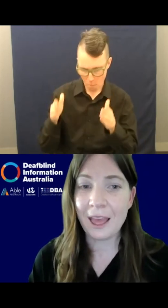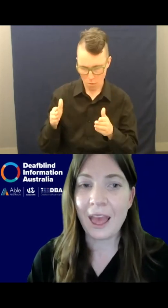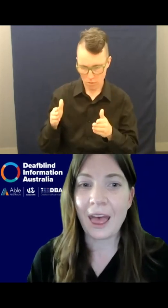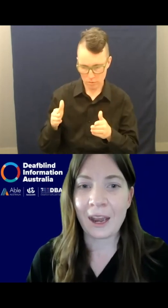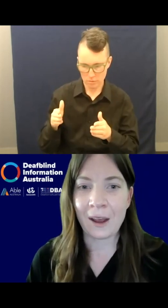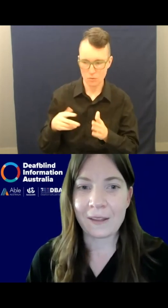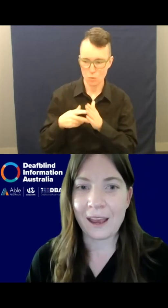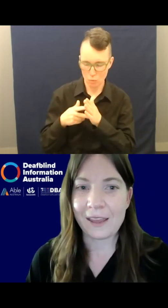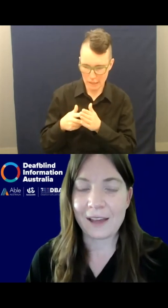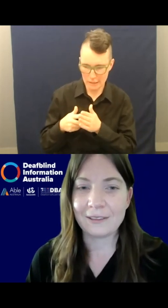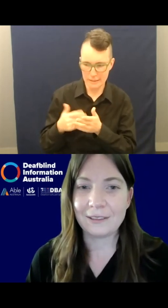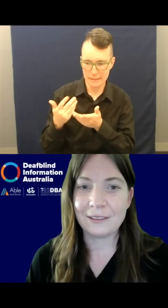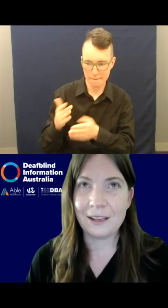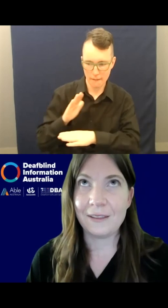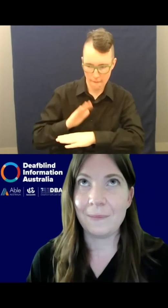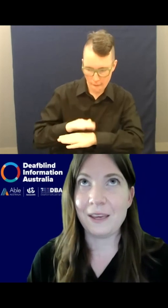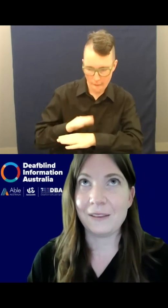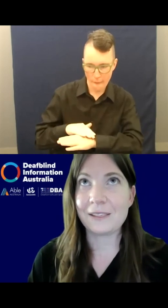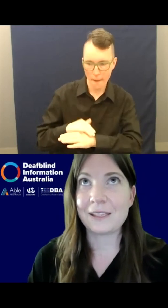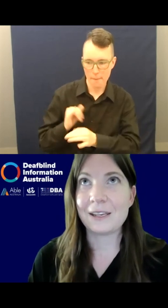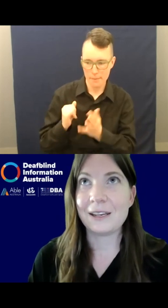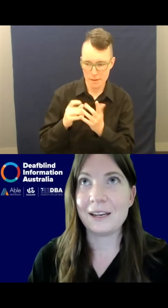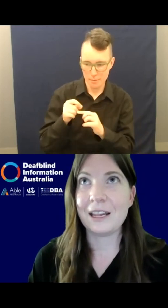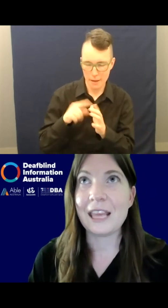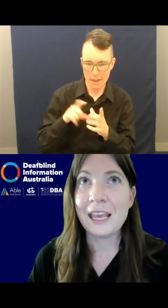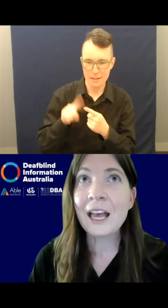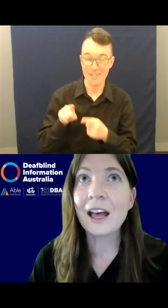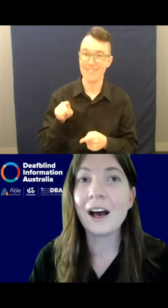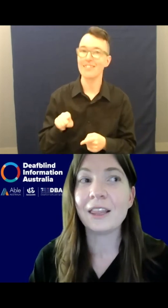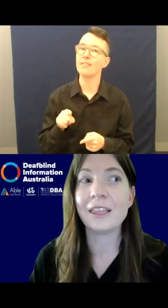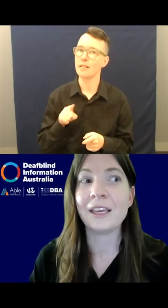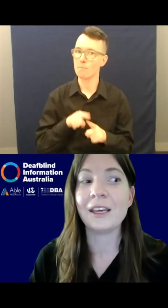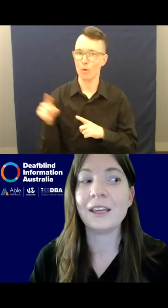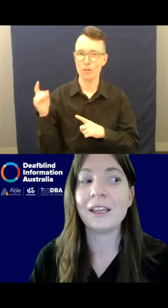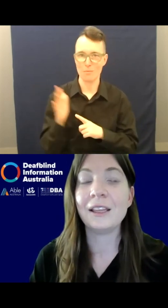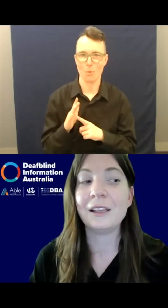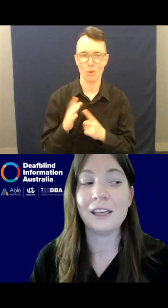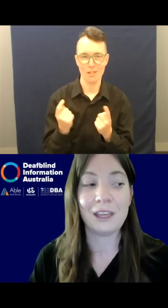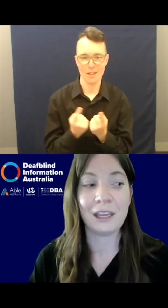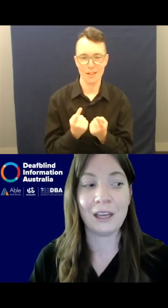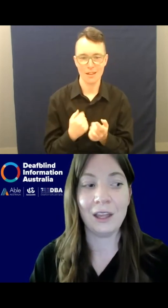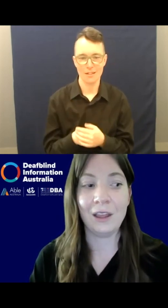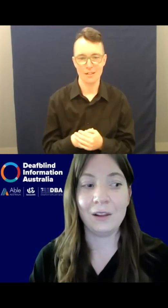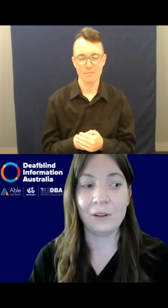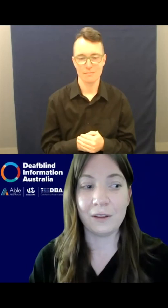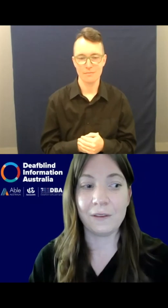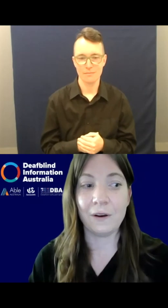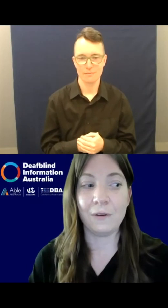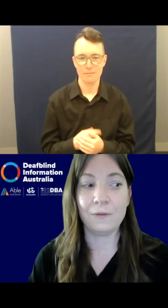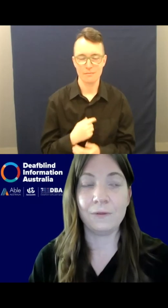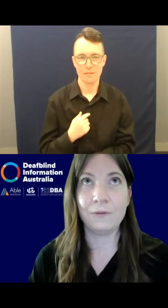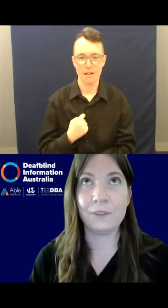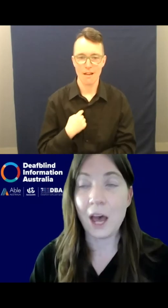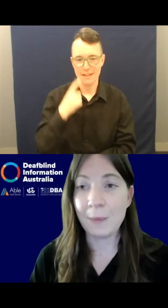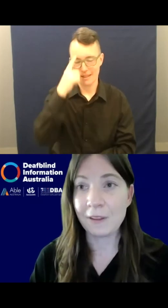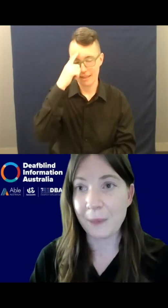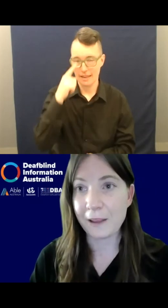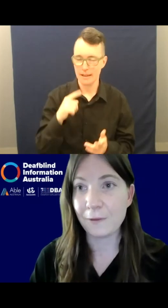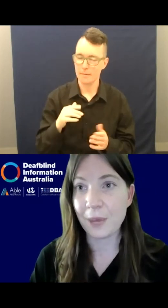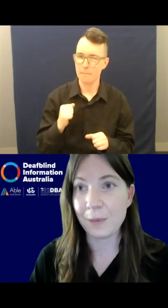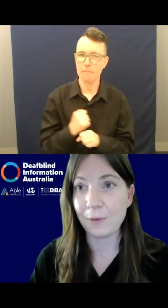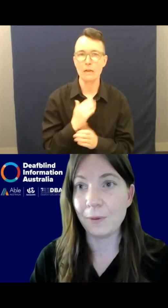And I'd say that is the biggest thing. I think leaving lots of time and space for people